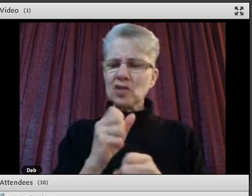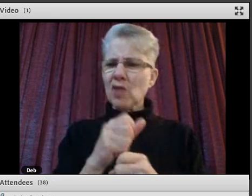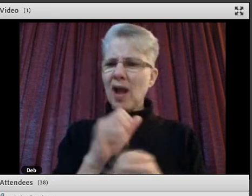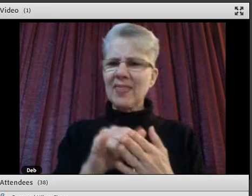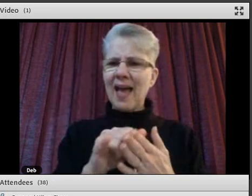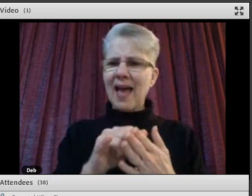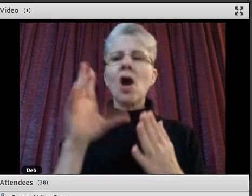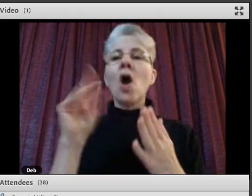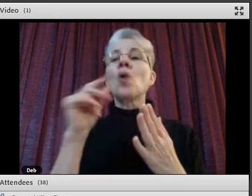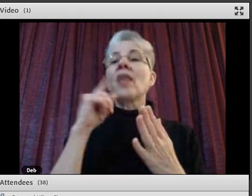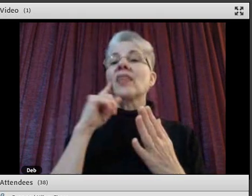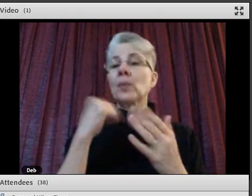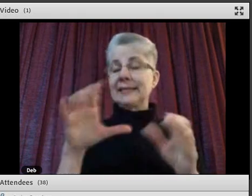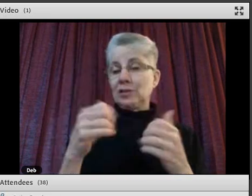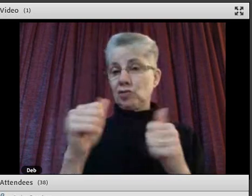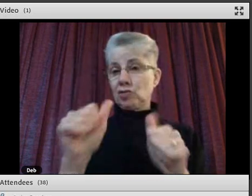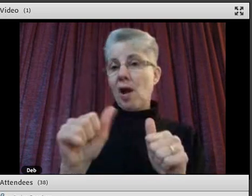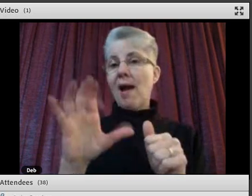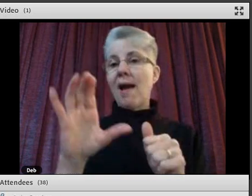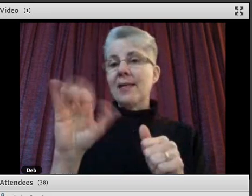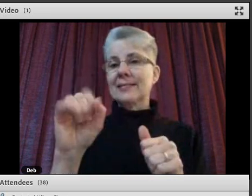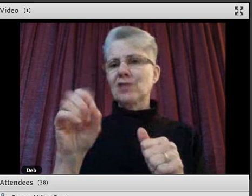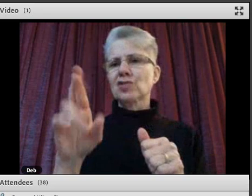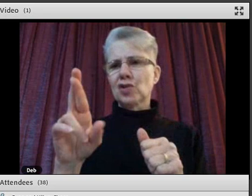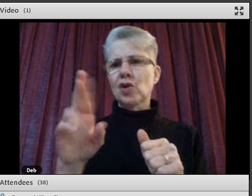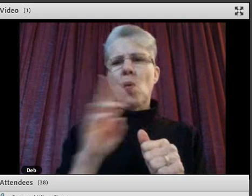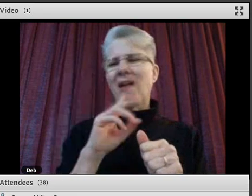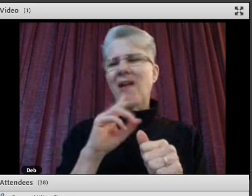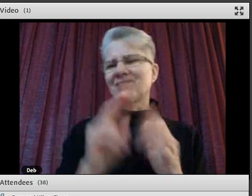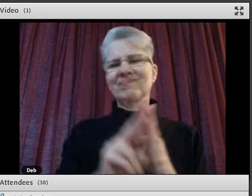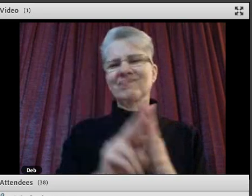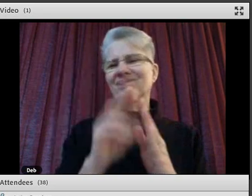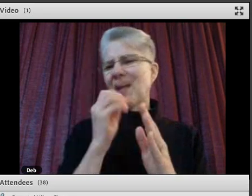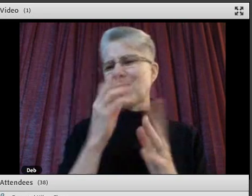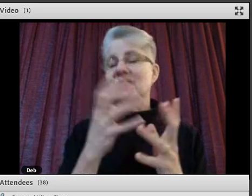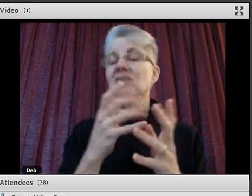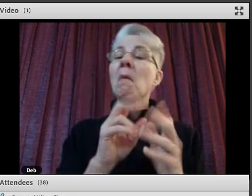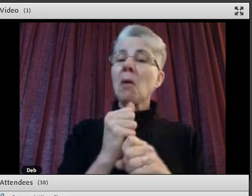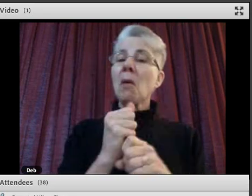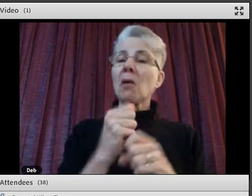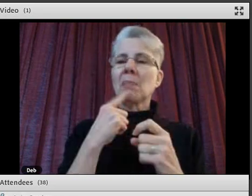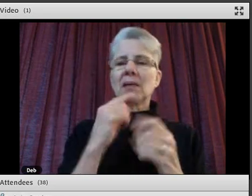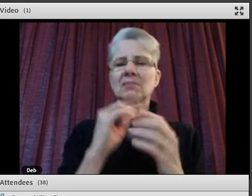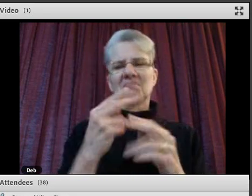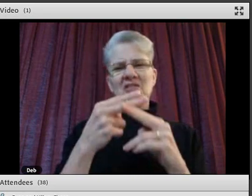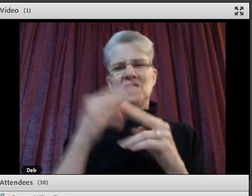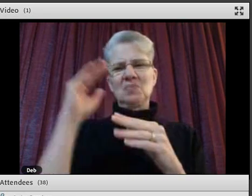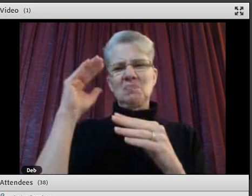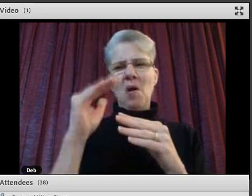I think we did try just seltzer water, and it didn't do much. It worked, but not as well. Hilary: Hmm. And then, it would be interesting to find out